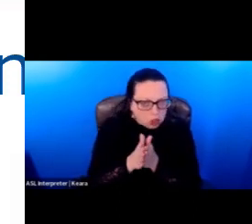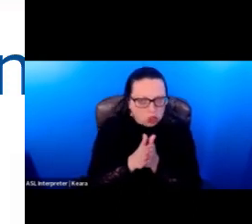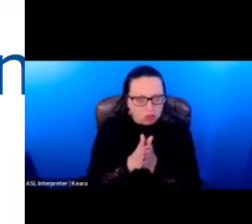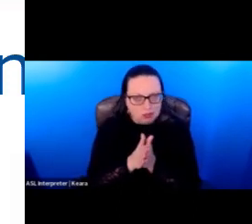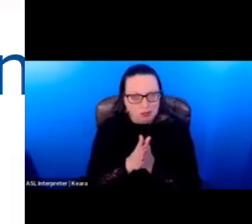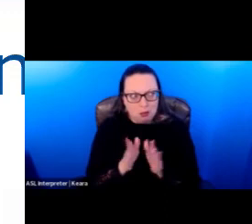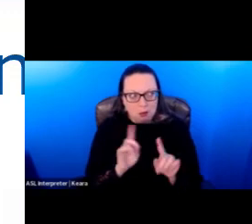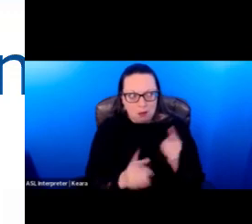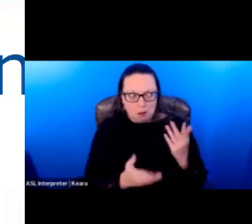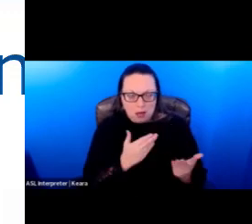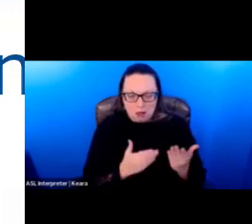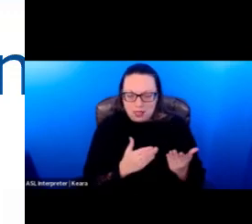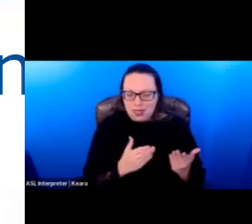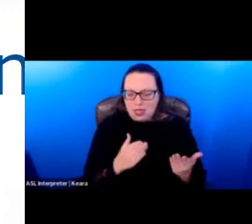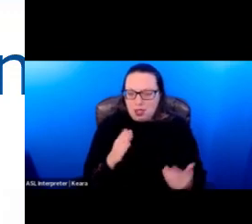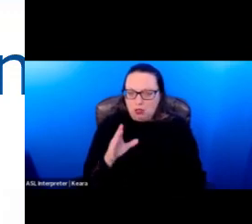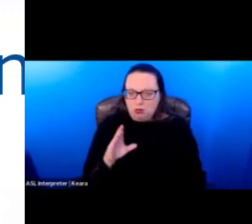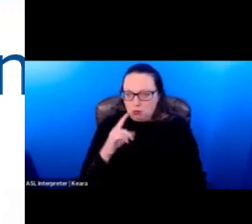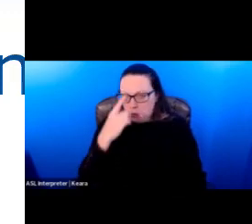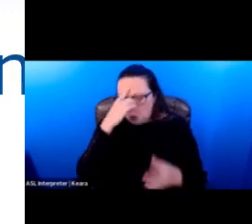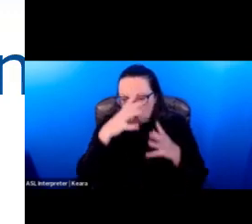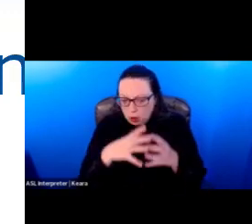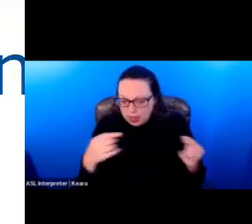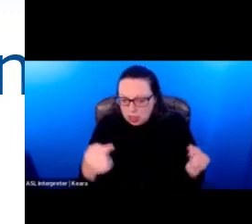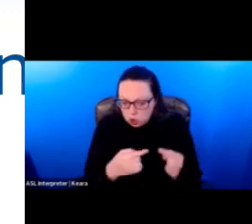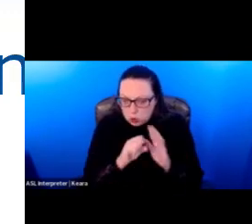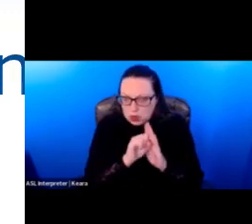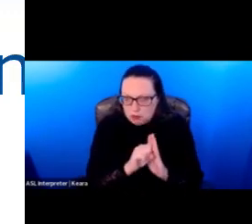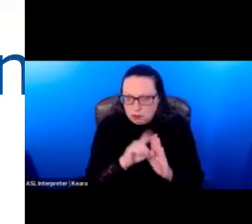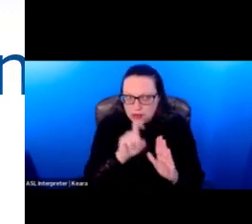injury symptoms that just need to be addressed, and adapted to.